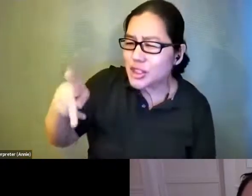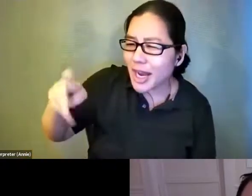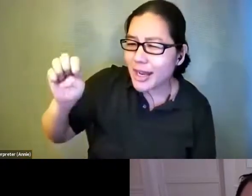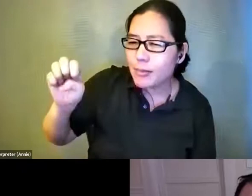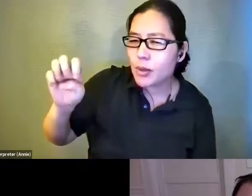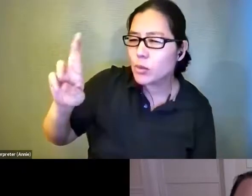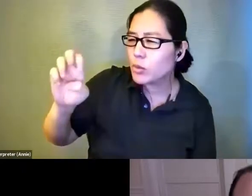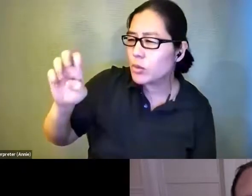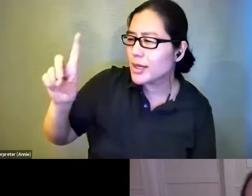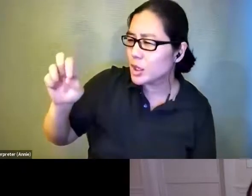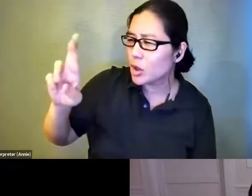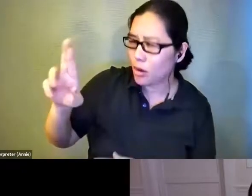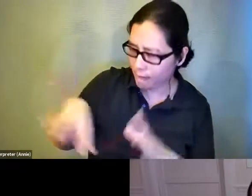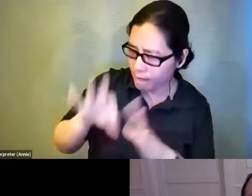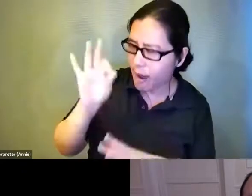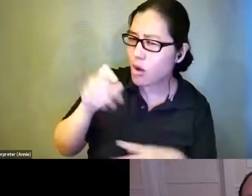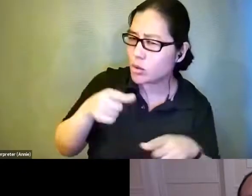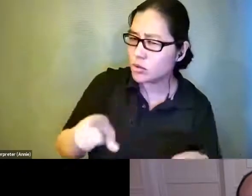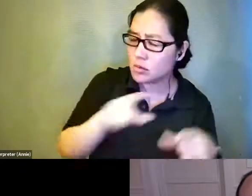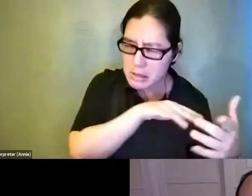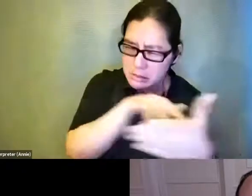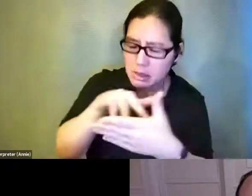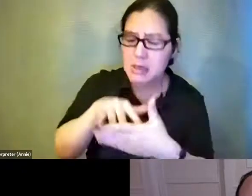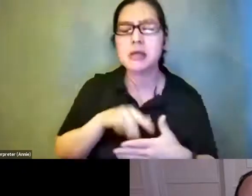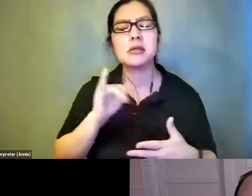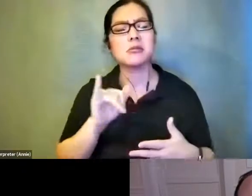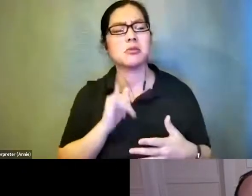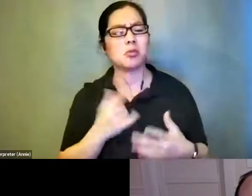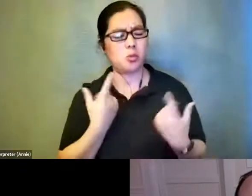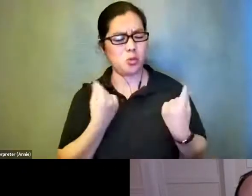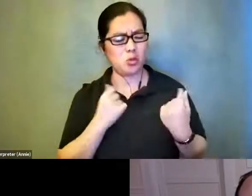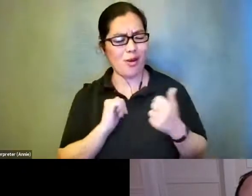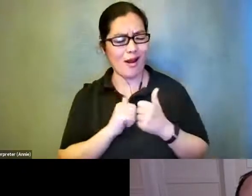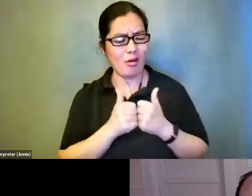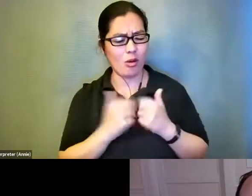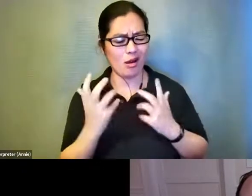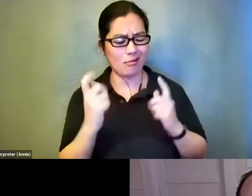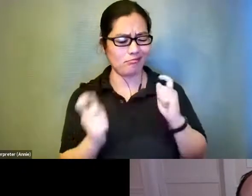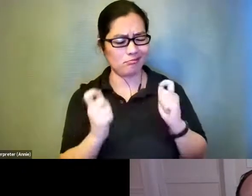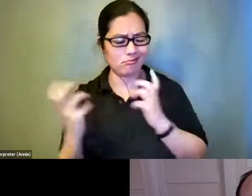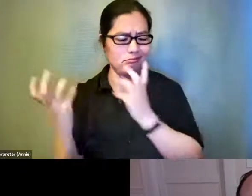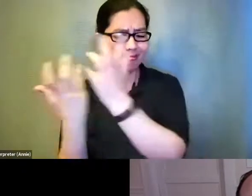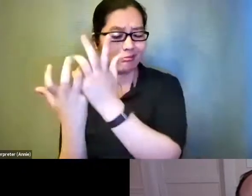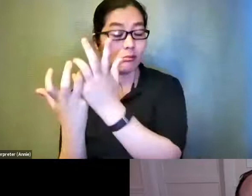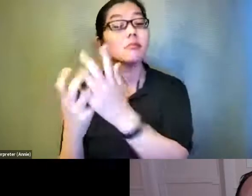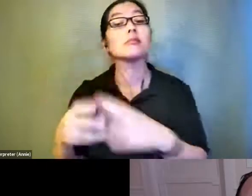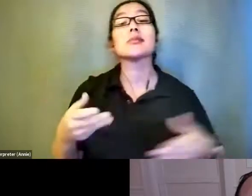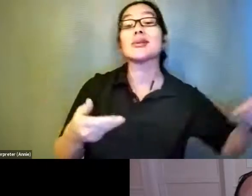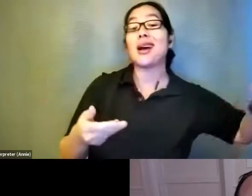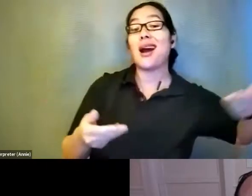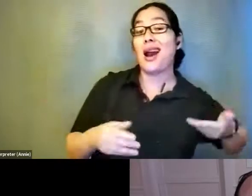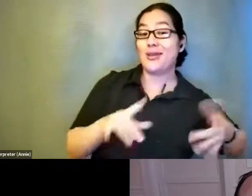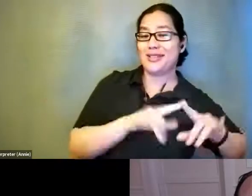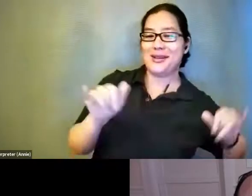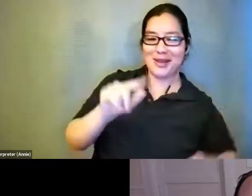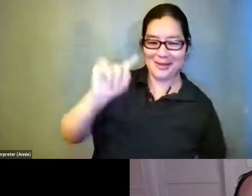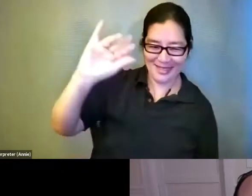thinking what do I do? When I came to San Francisco State I was hired at the same time as